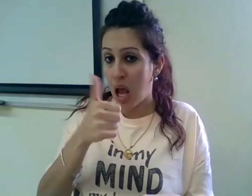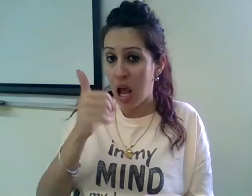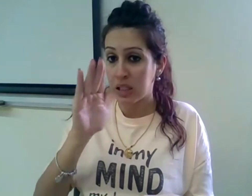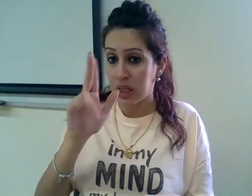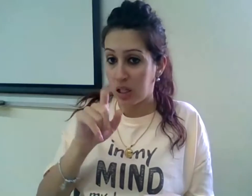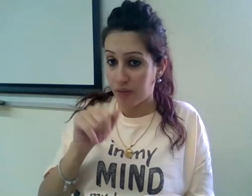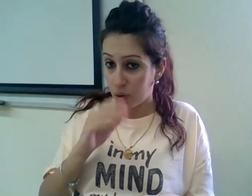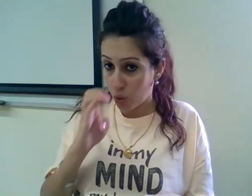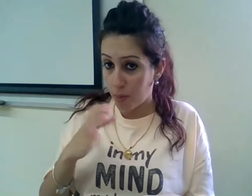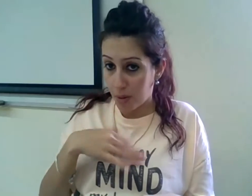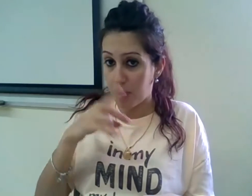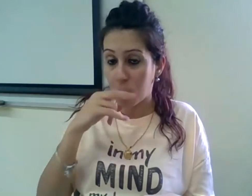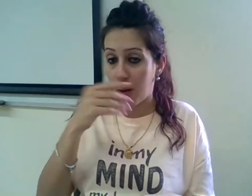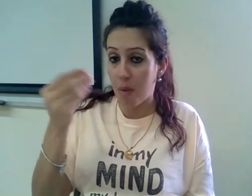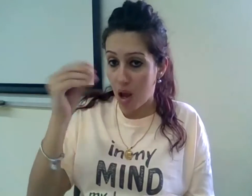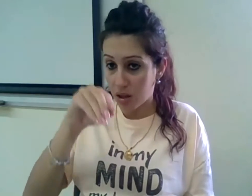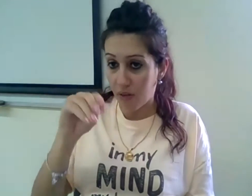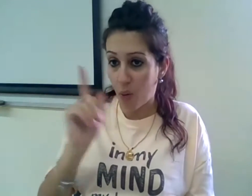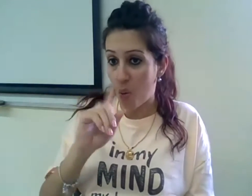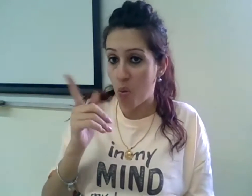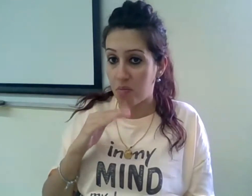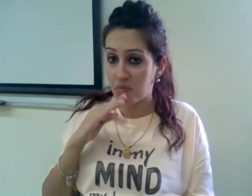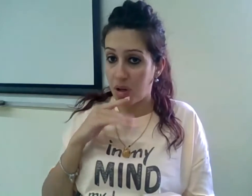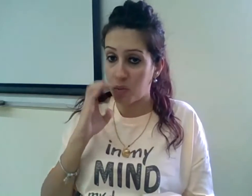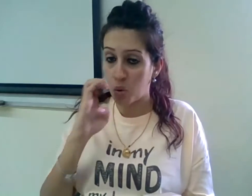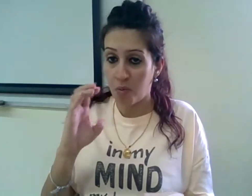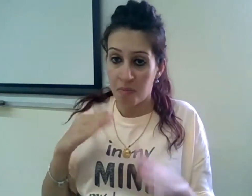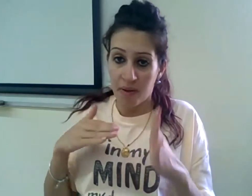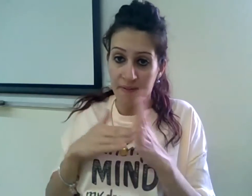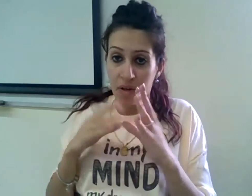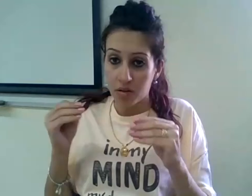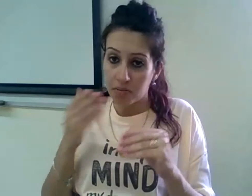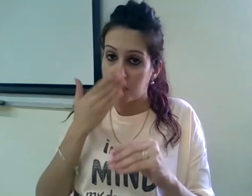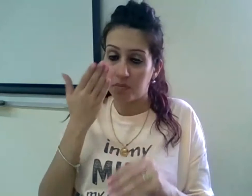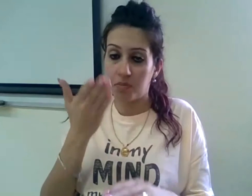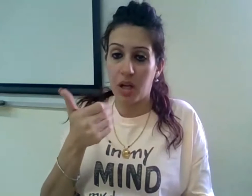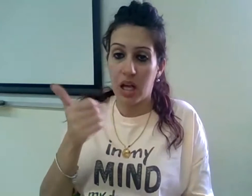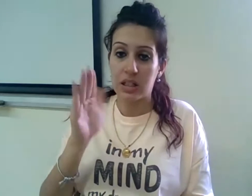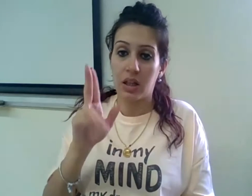we had all the legislative framework necessary for full parental engagement.